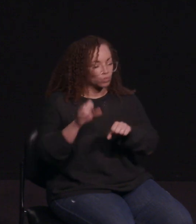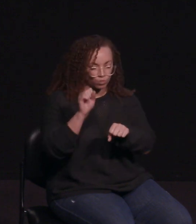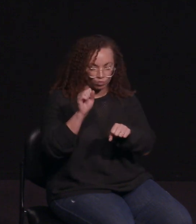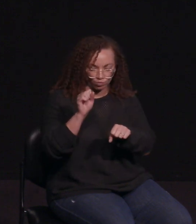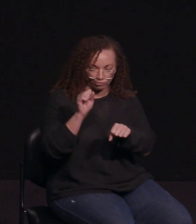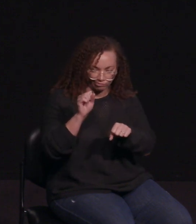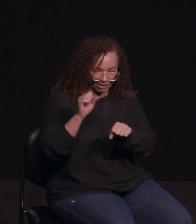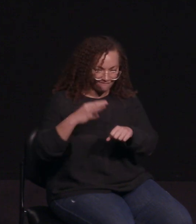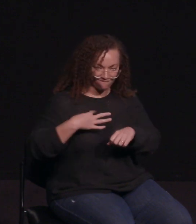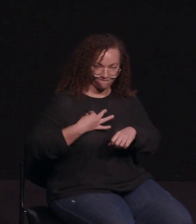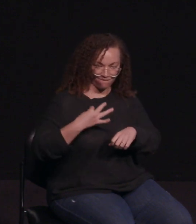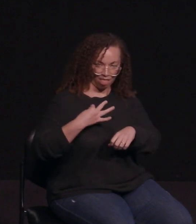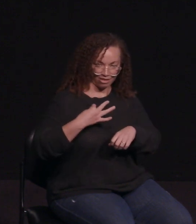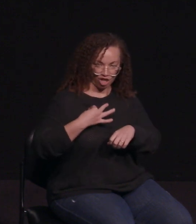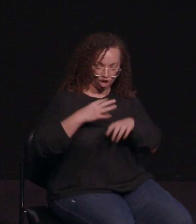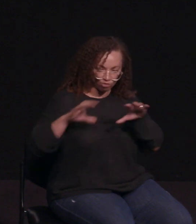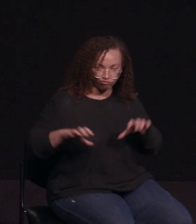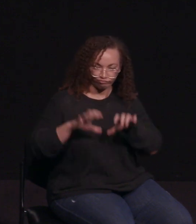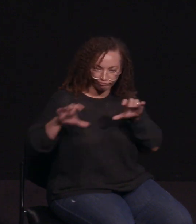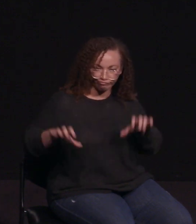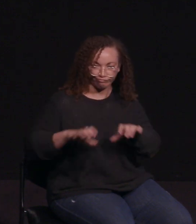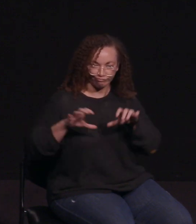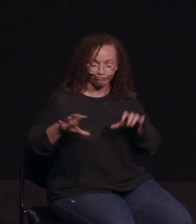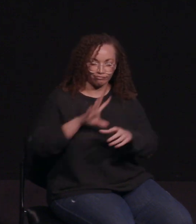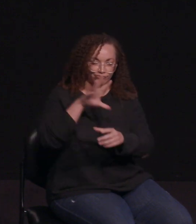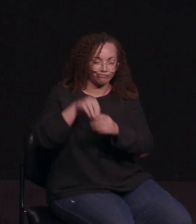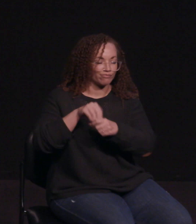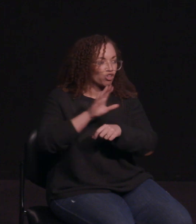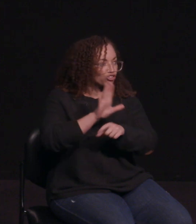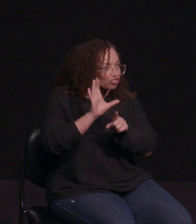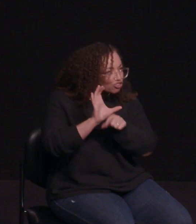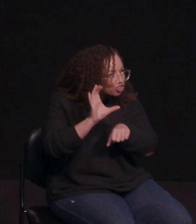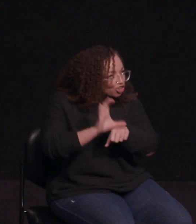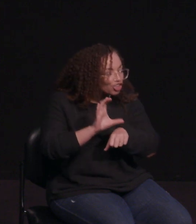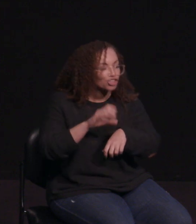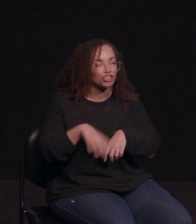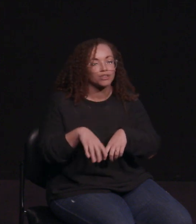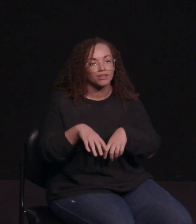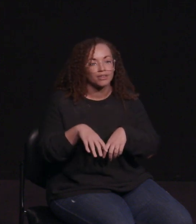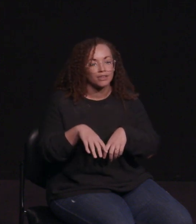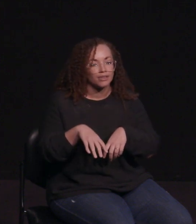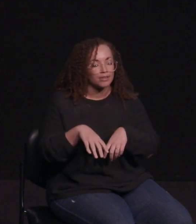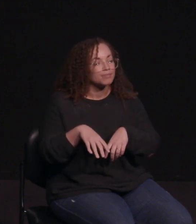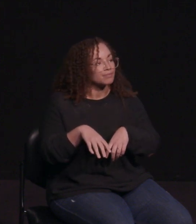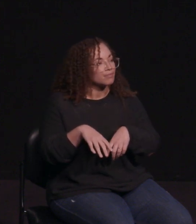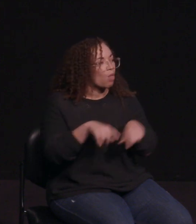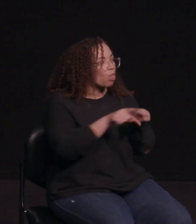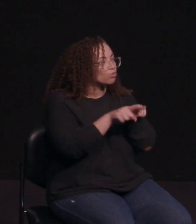helping as an active volunteer in the downtown Rescue Mission at Huntsville, Alabama. She's also the financial secretary for the local chapter